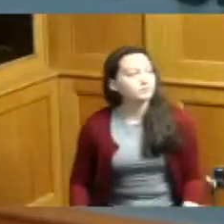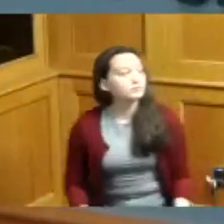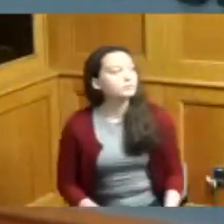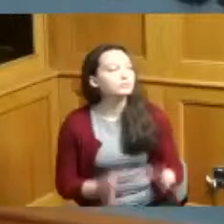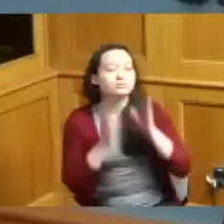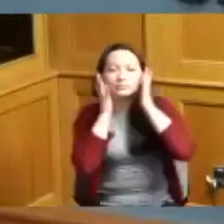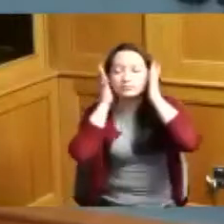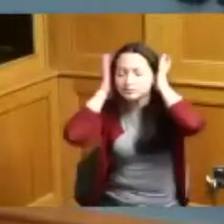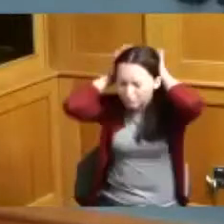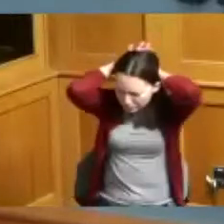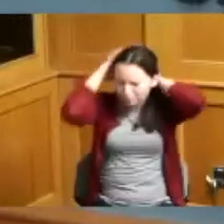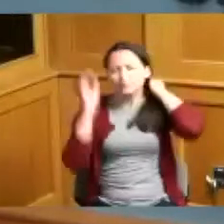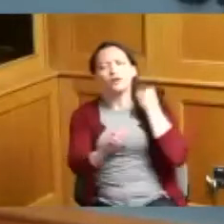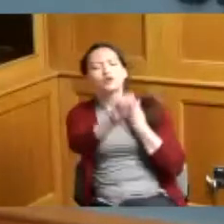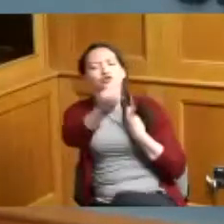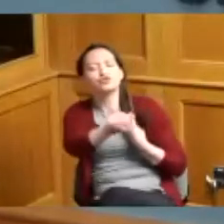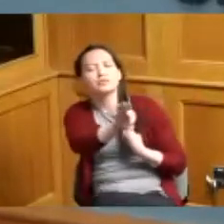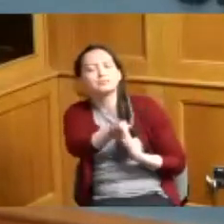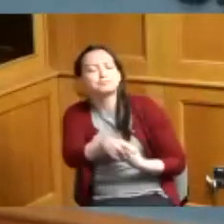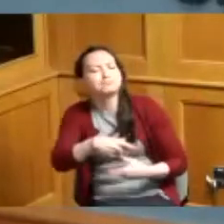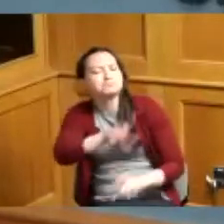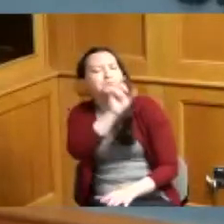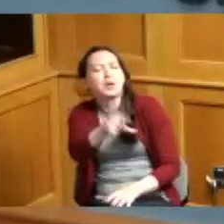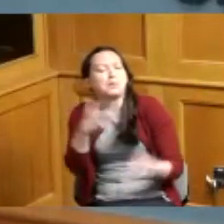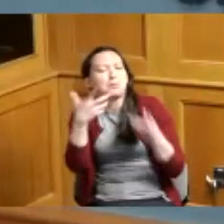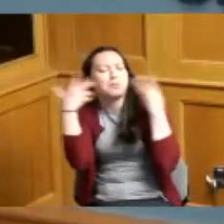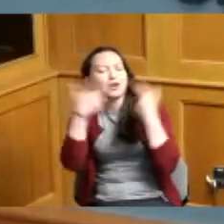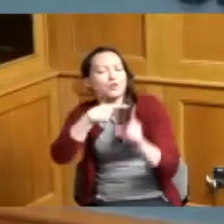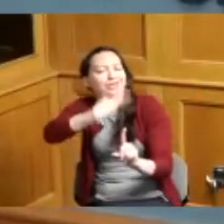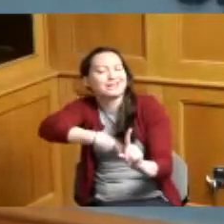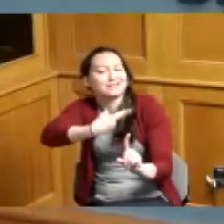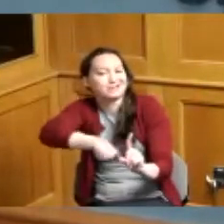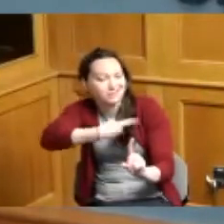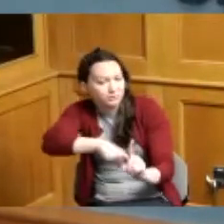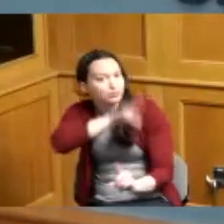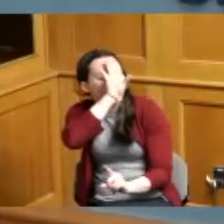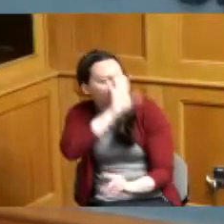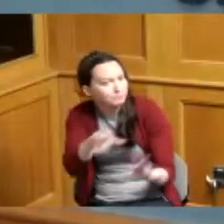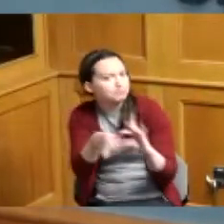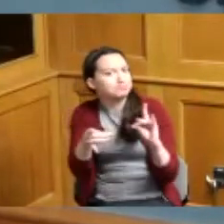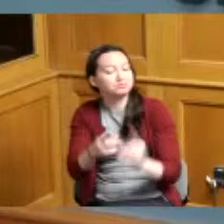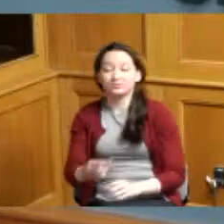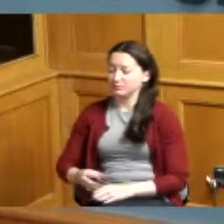i want to ask you about the Bengals lease I know you said you verbally talk to the